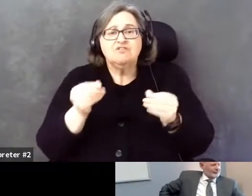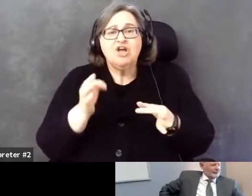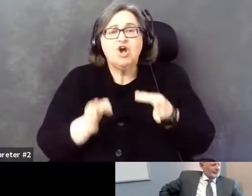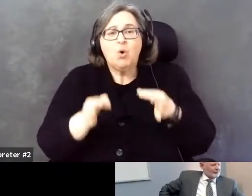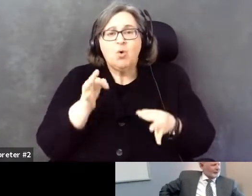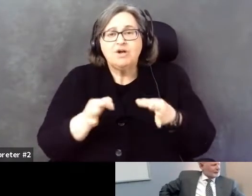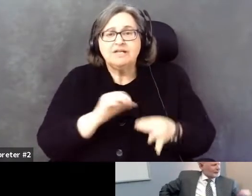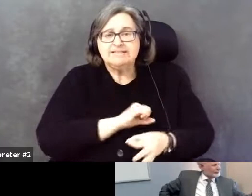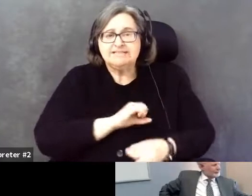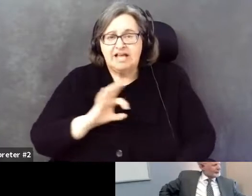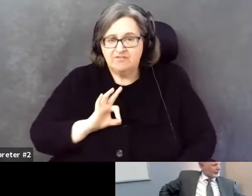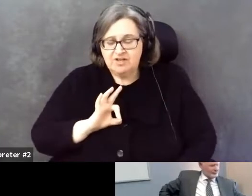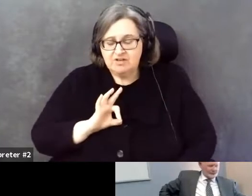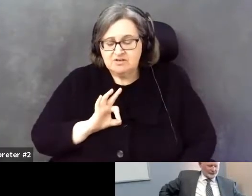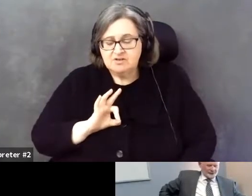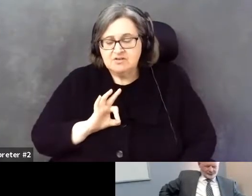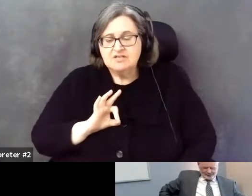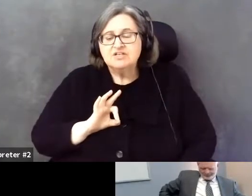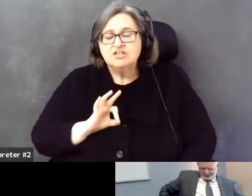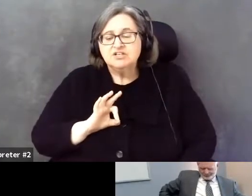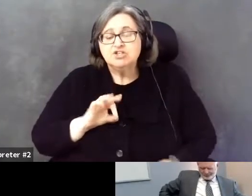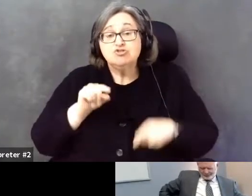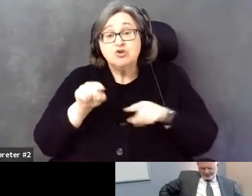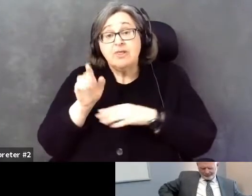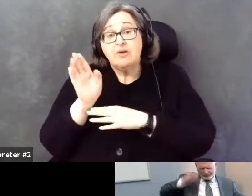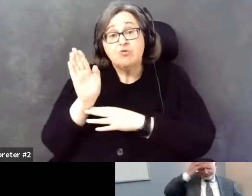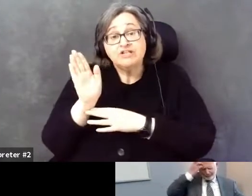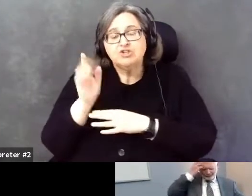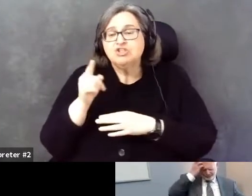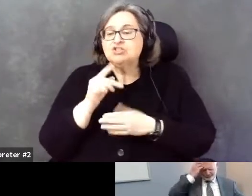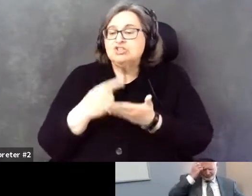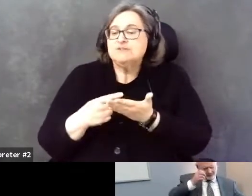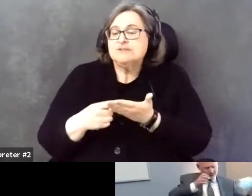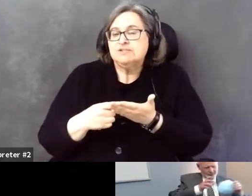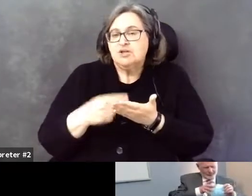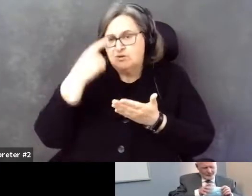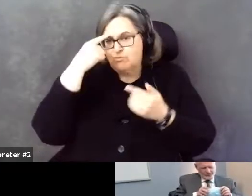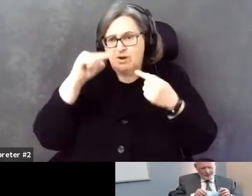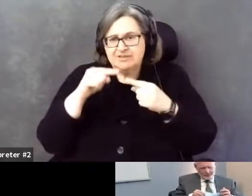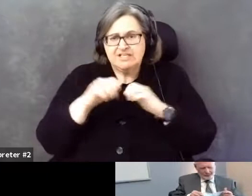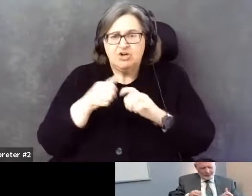And in the presentation, she discussed brain injury, the impact on behavior, and she shared